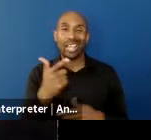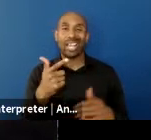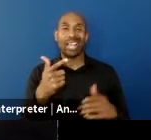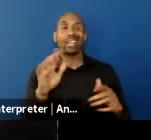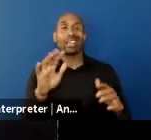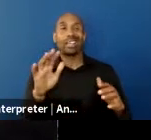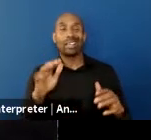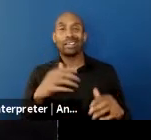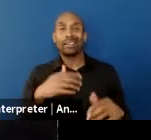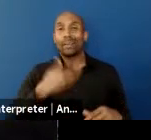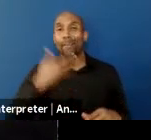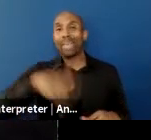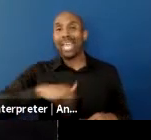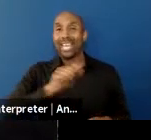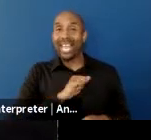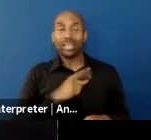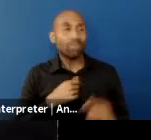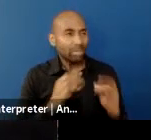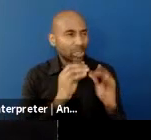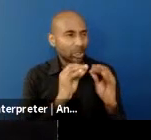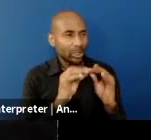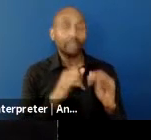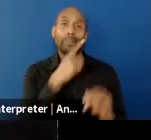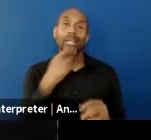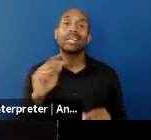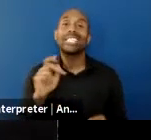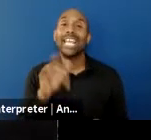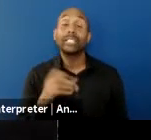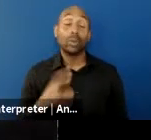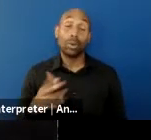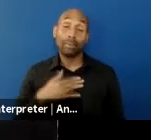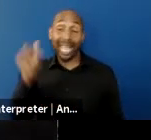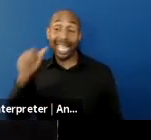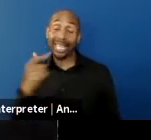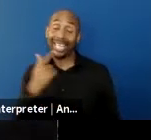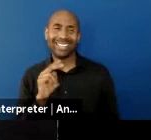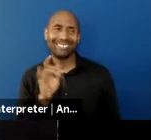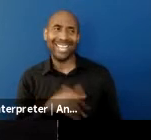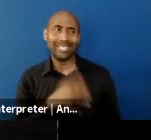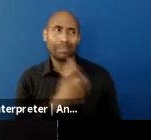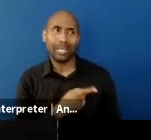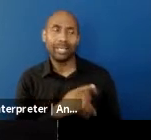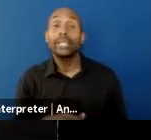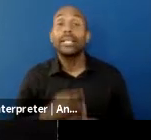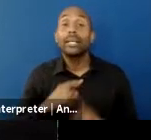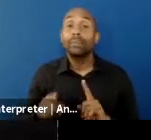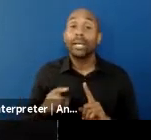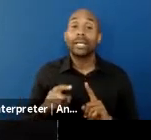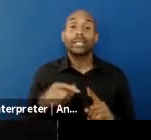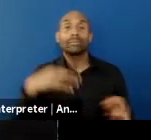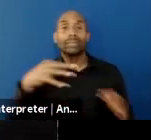We would go to Statley's for crab cakes and raw bar. Raw bar was an essential key of understanding me as a child.